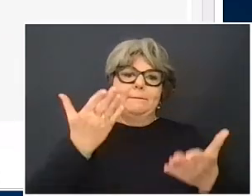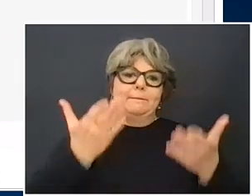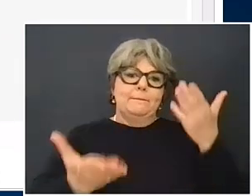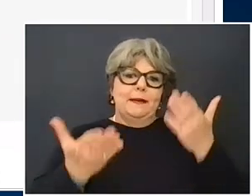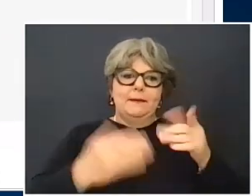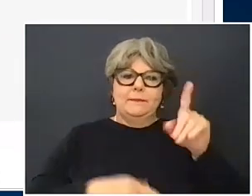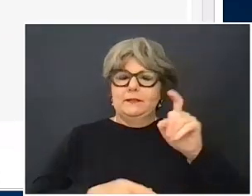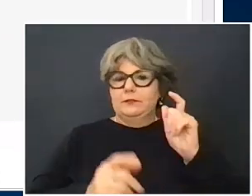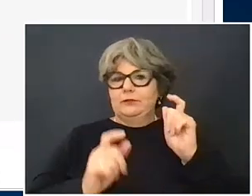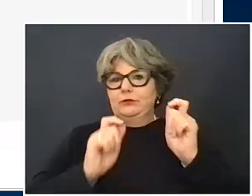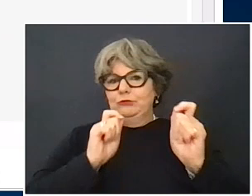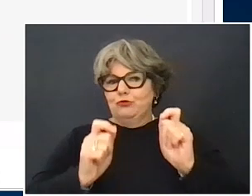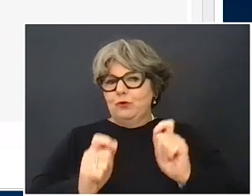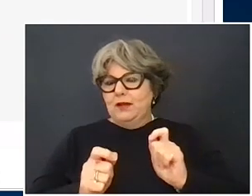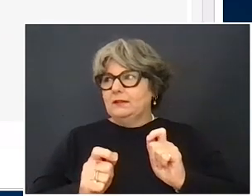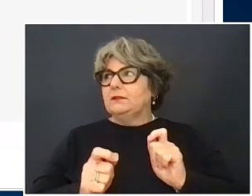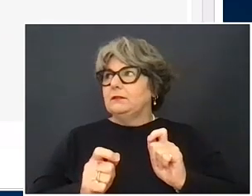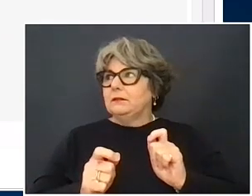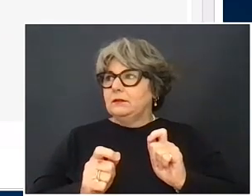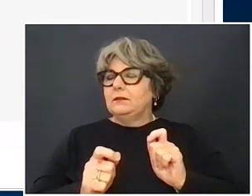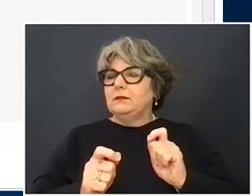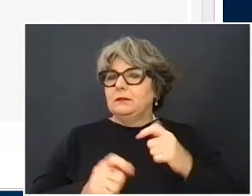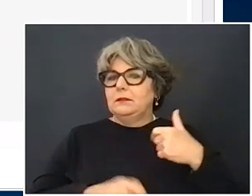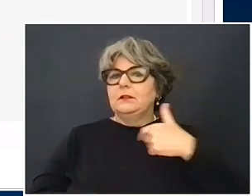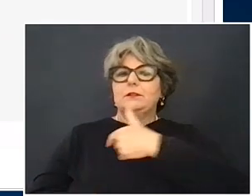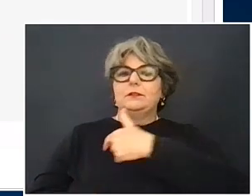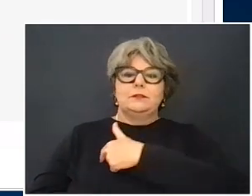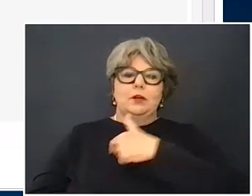So we have the carve-out there.